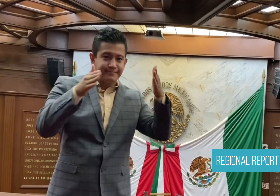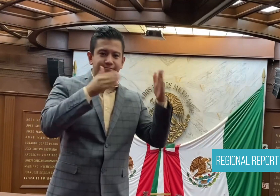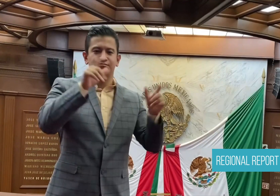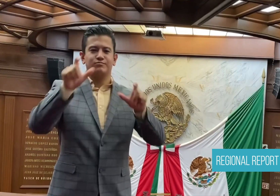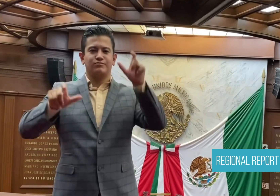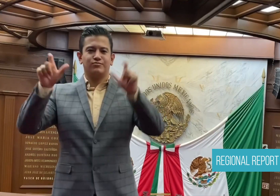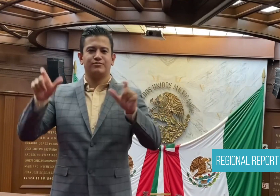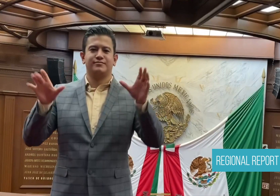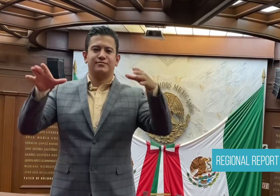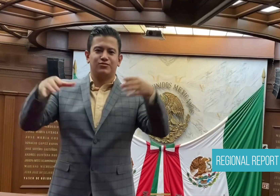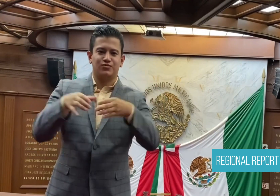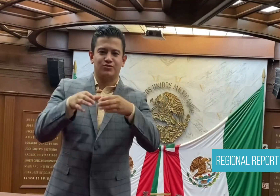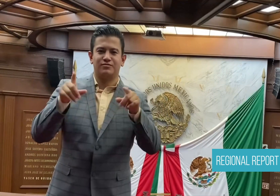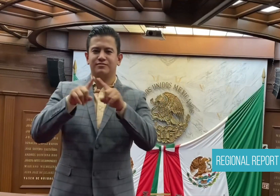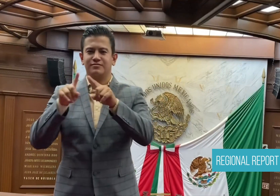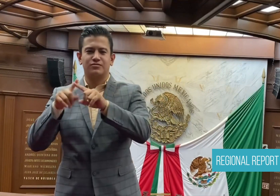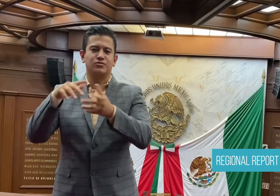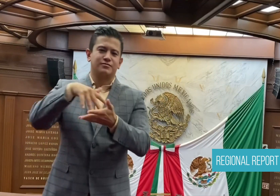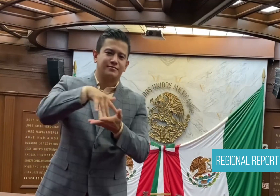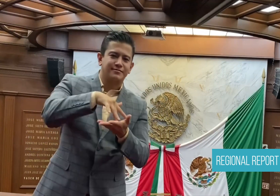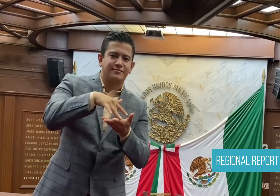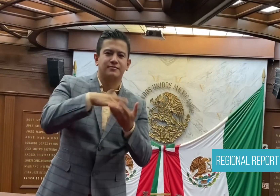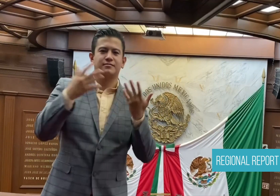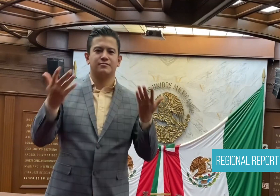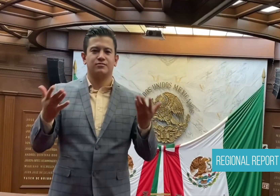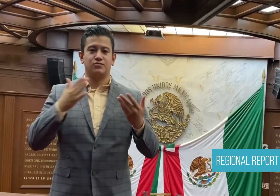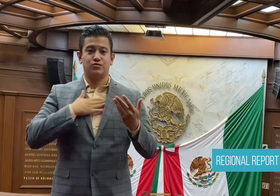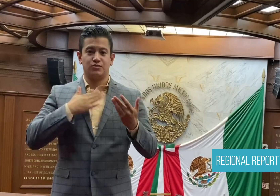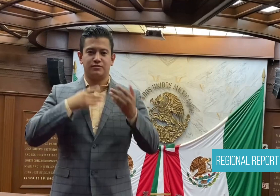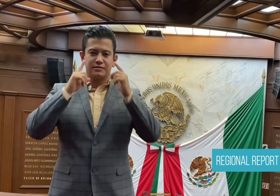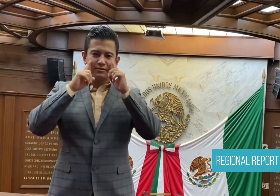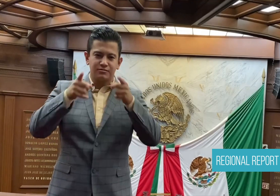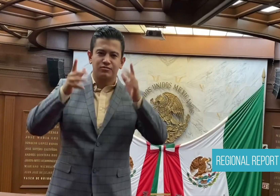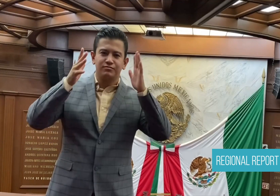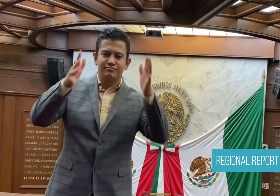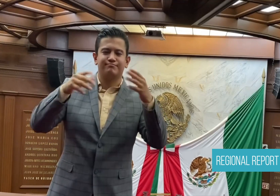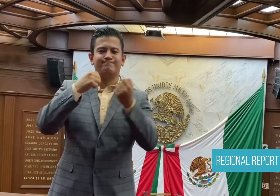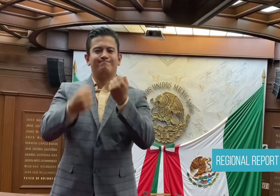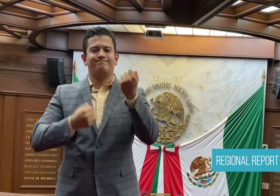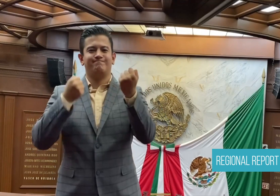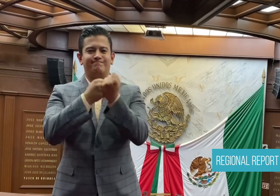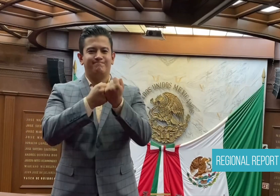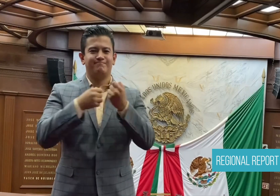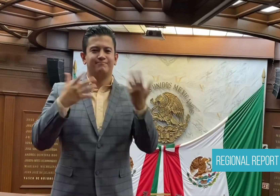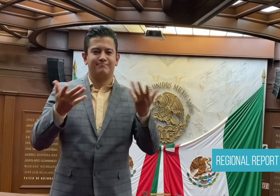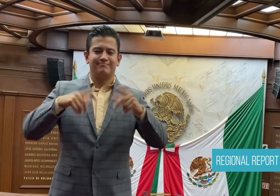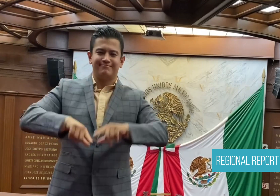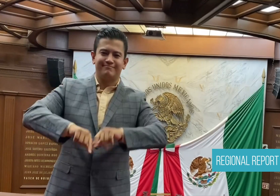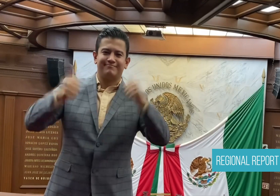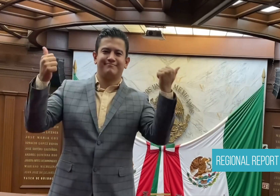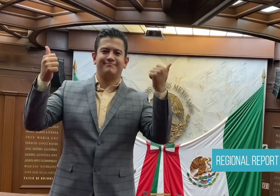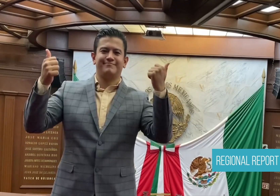on people with vulnerabilities. My goal is to support their well-being.